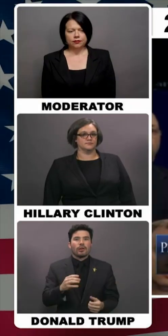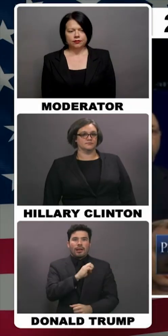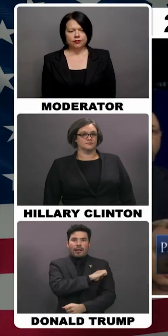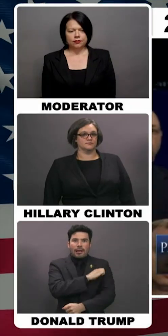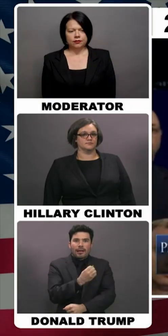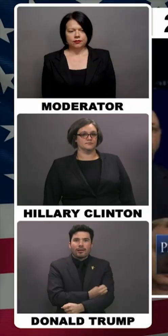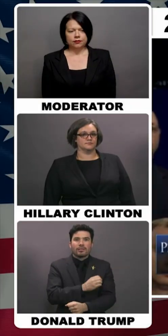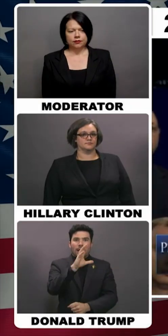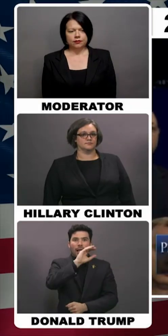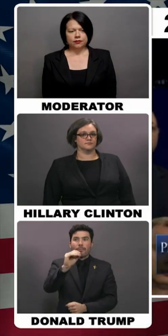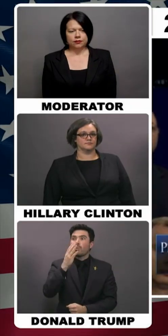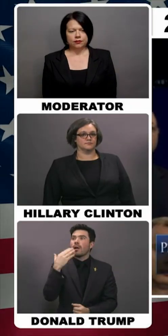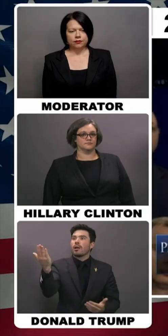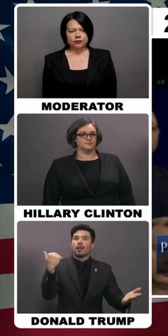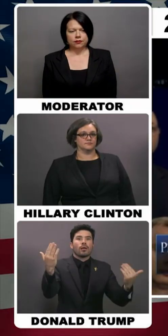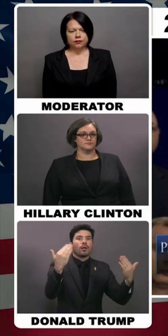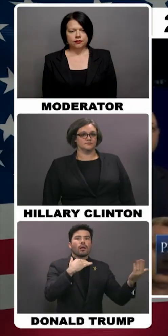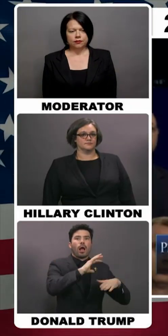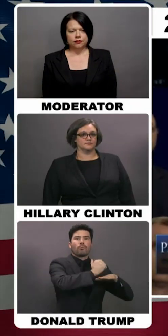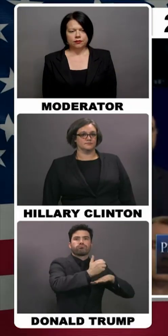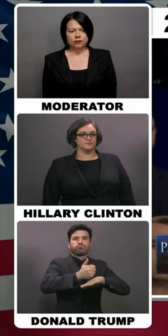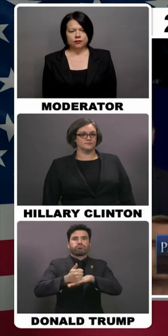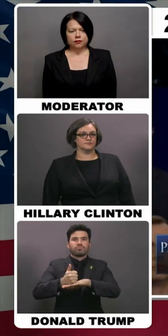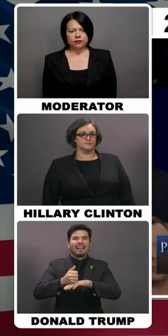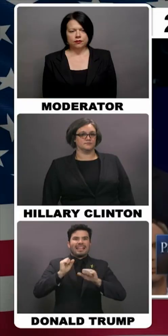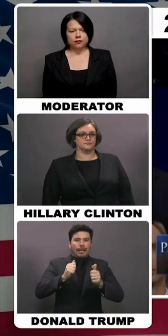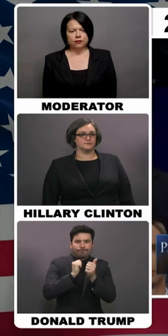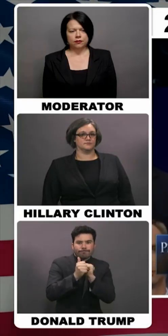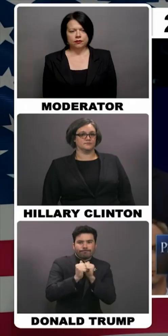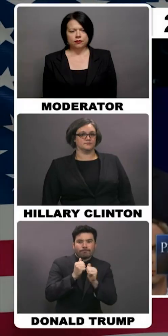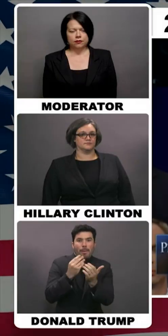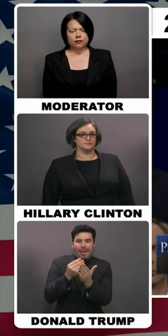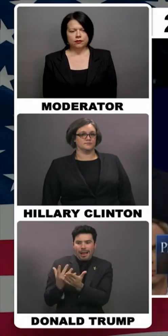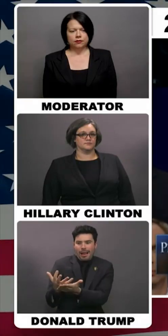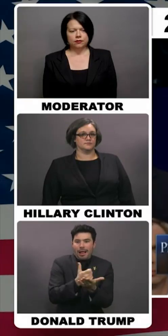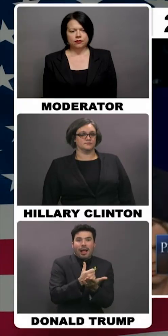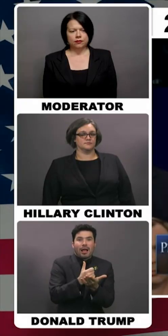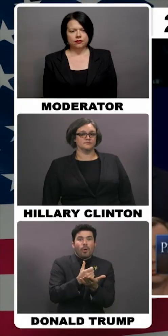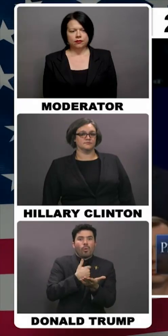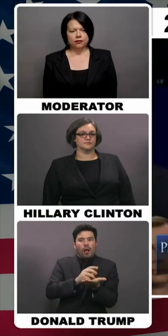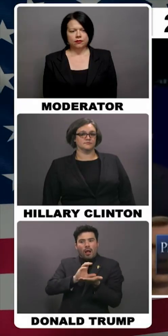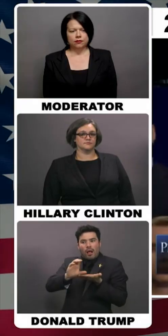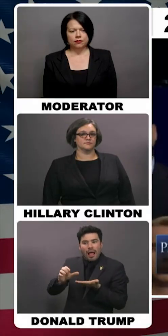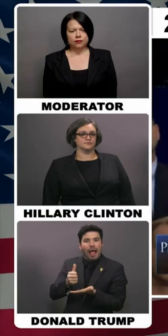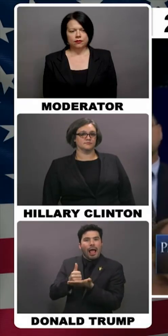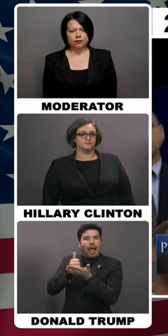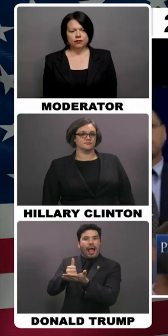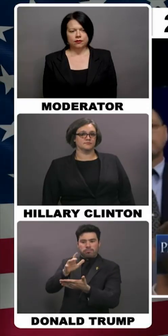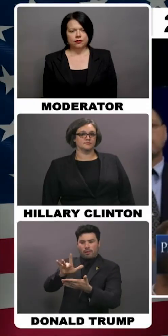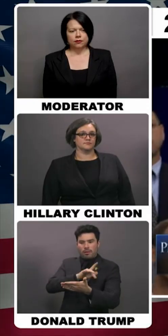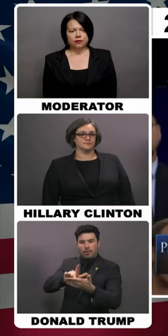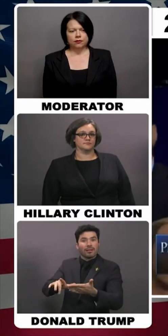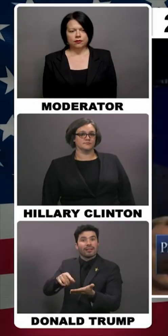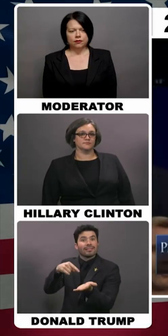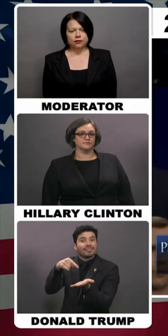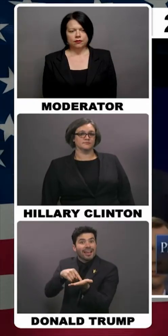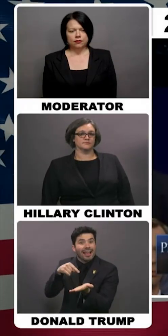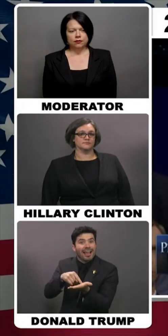they'll be able to compete. They'll make money, they'll pay off our national debt, they'll pay off our tremendous budget deficits, which are,